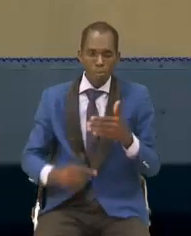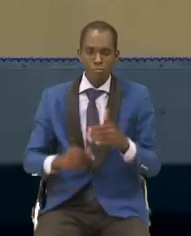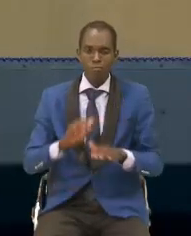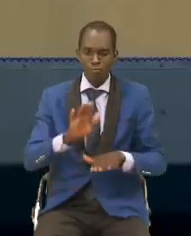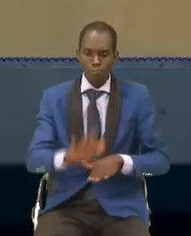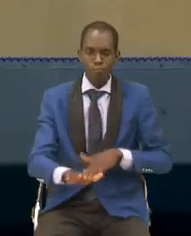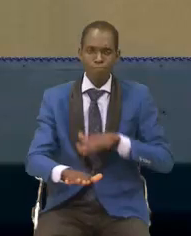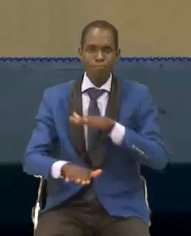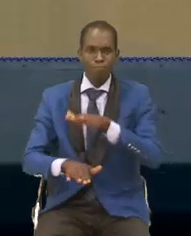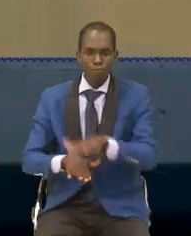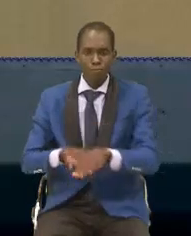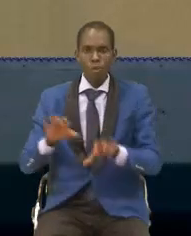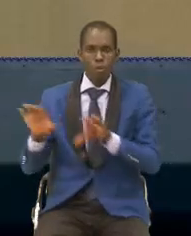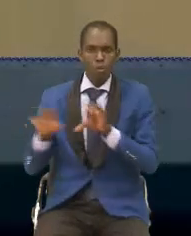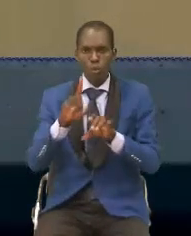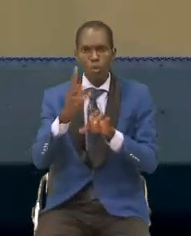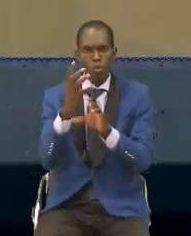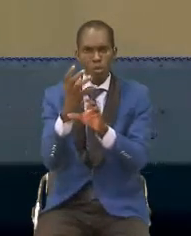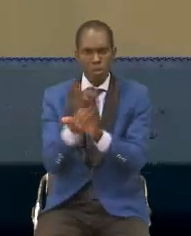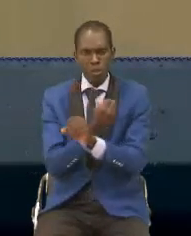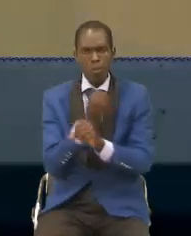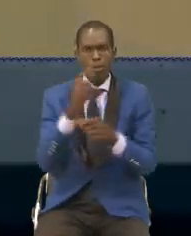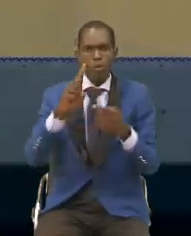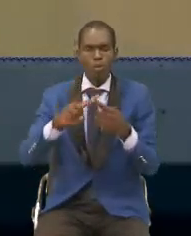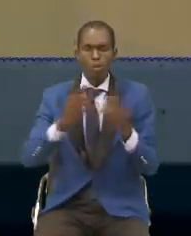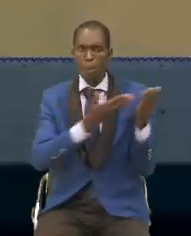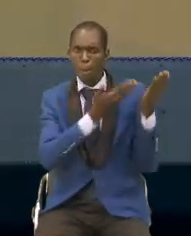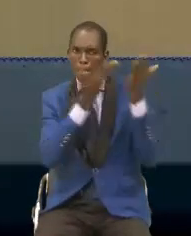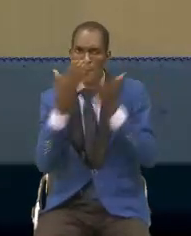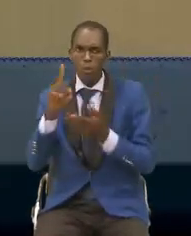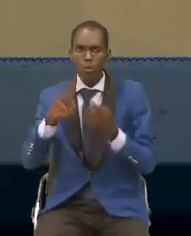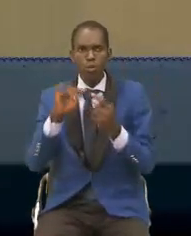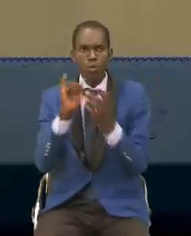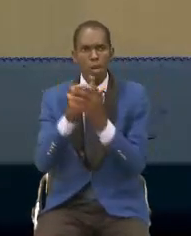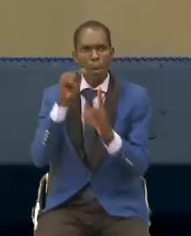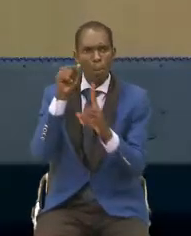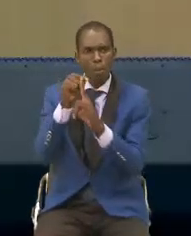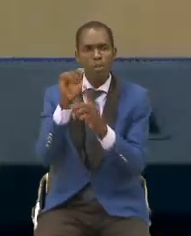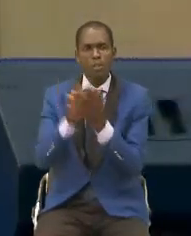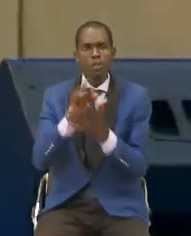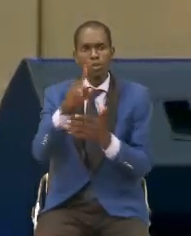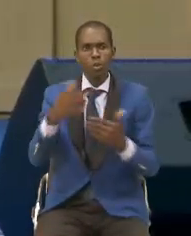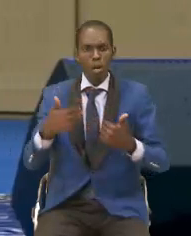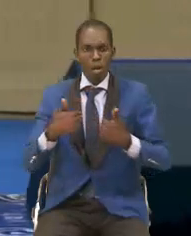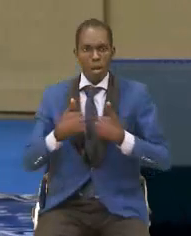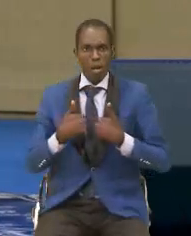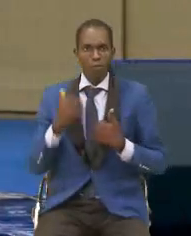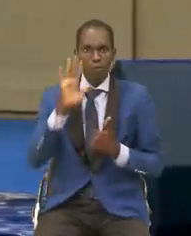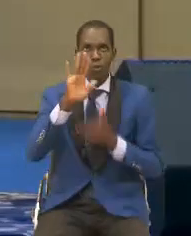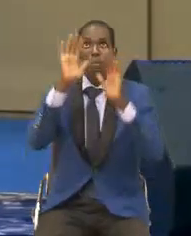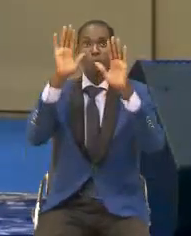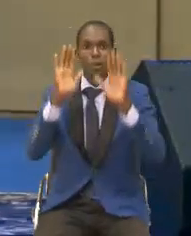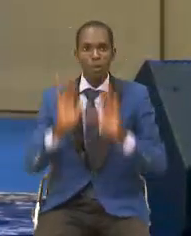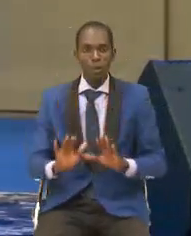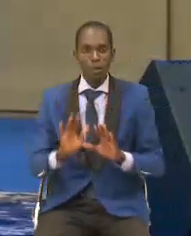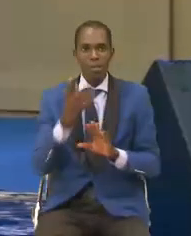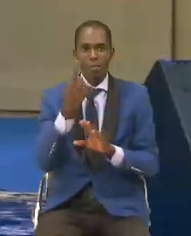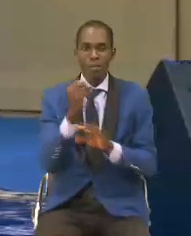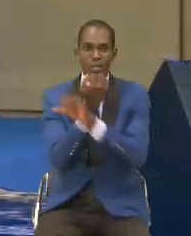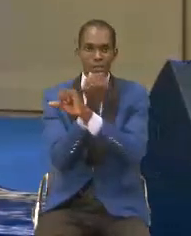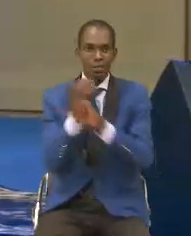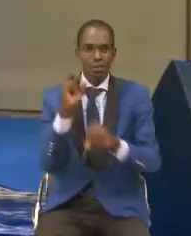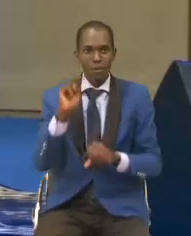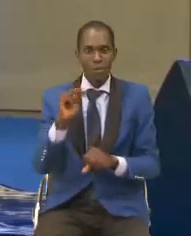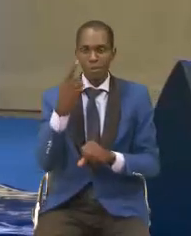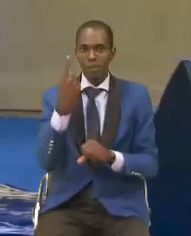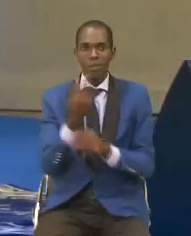every miracle what steps do you take to bring you to that point that you have the miracle